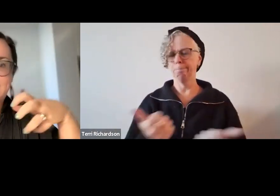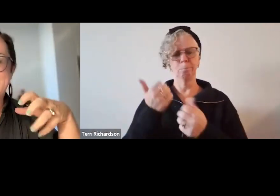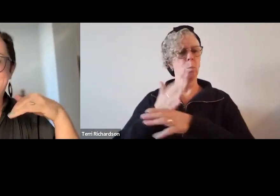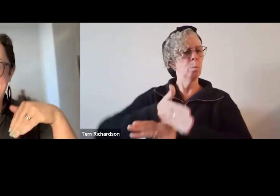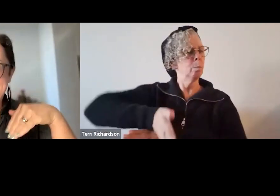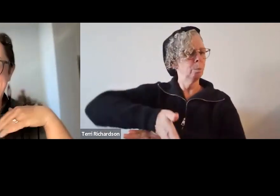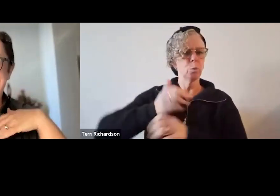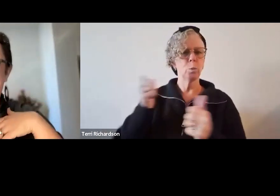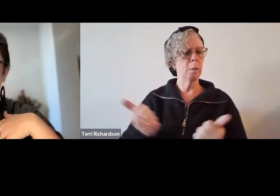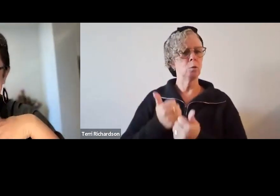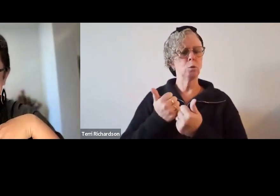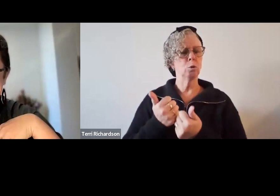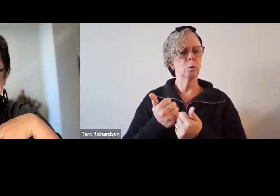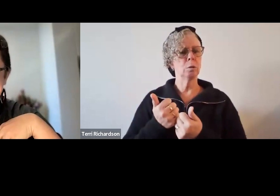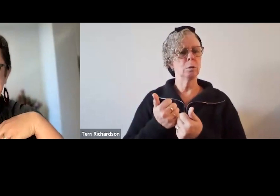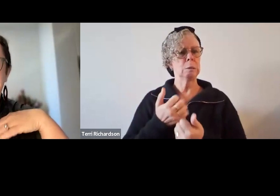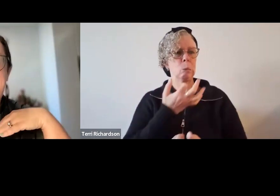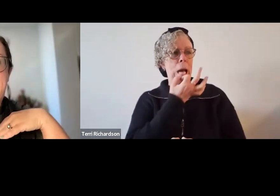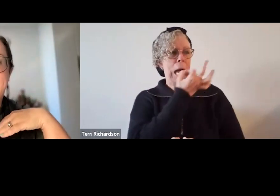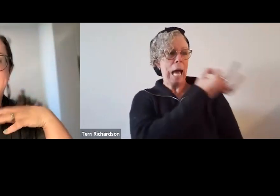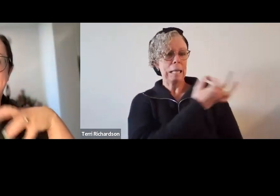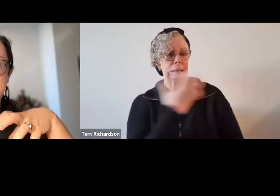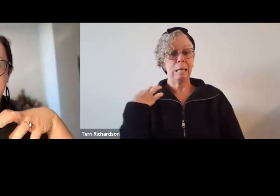Expecting volunteers to have the skills and time to